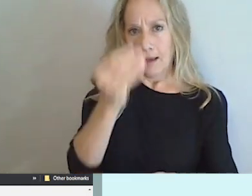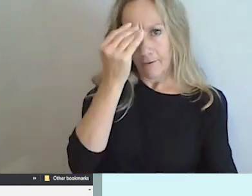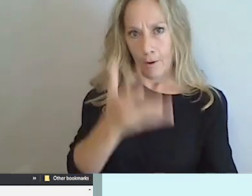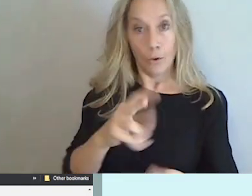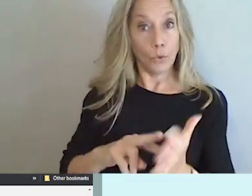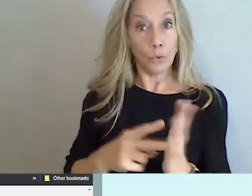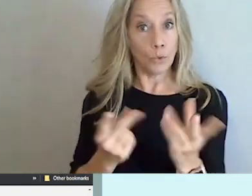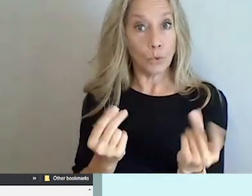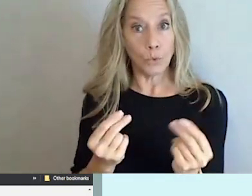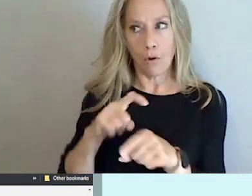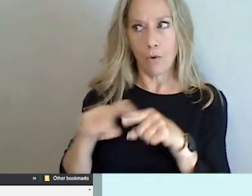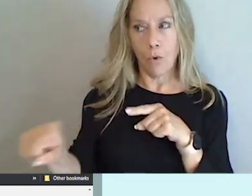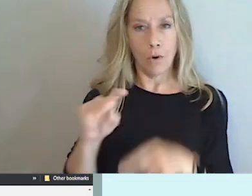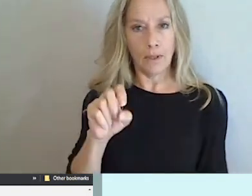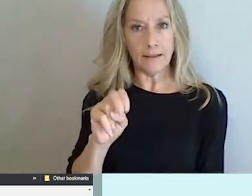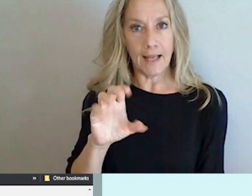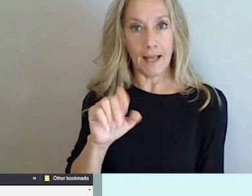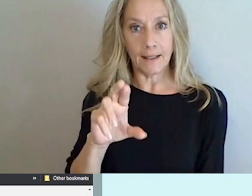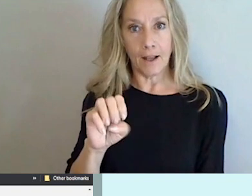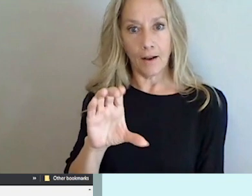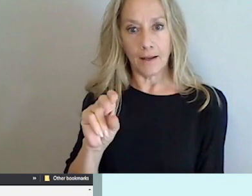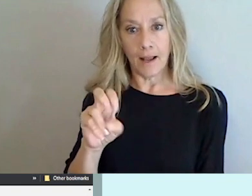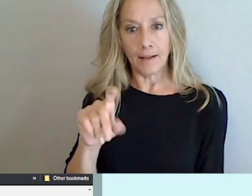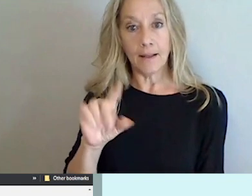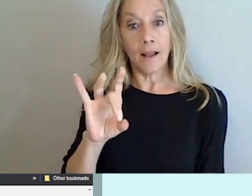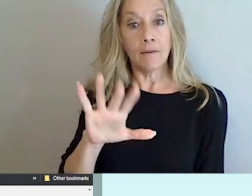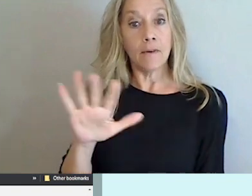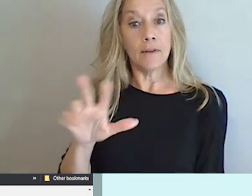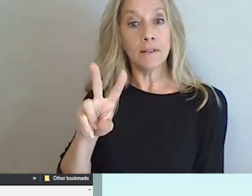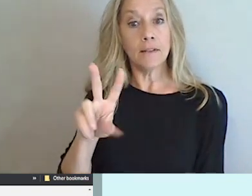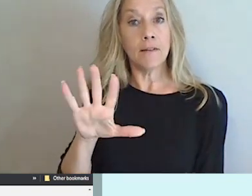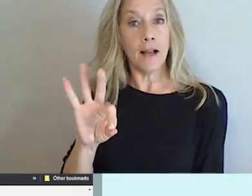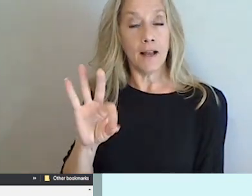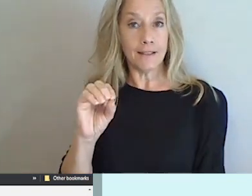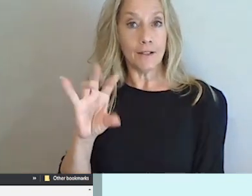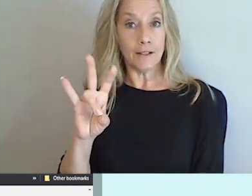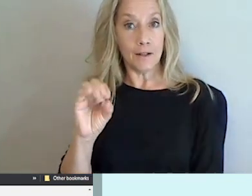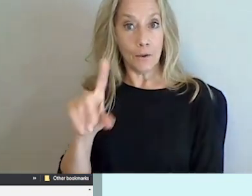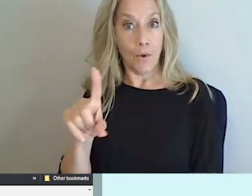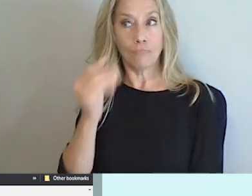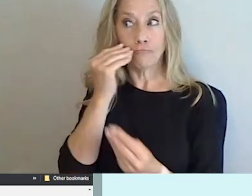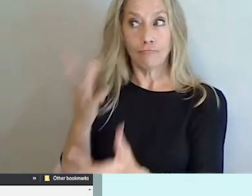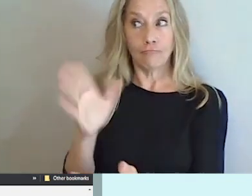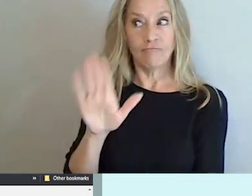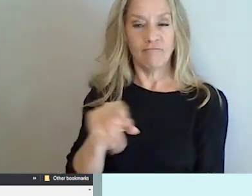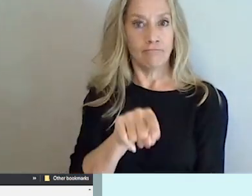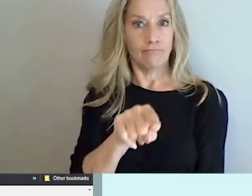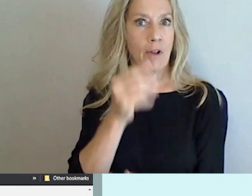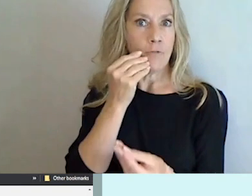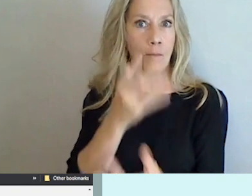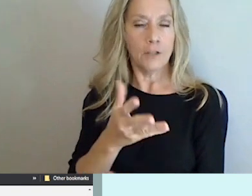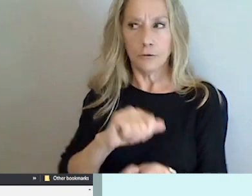call TennCare Connect at 855-259-0701 to let them know if this information has changed.